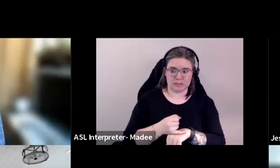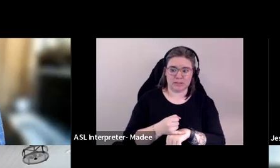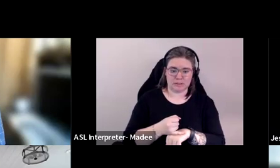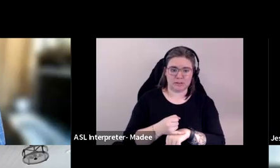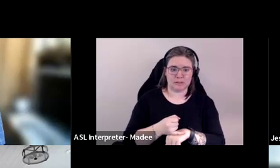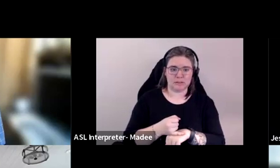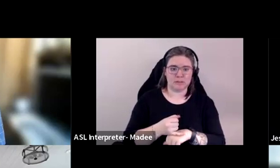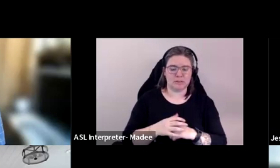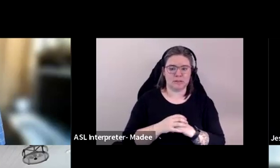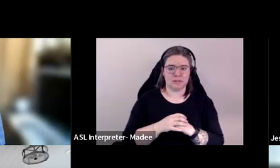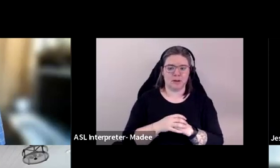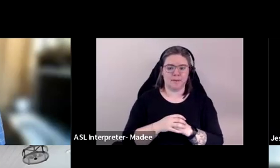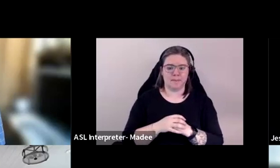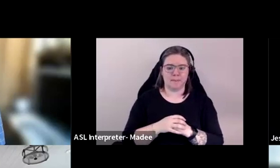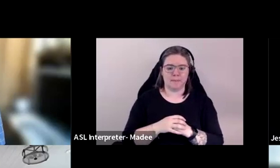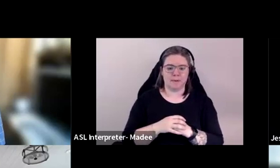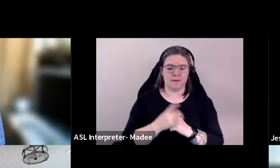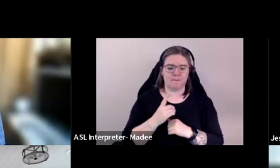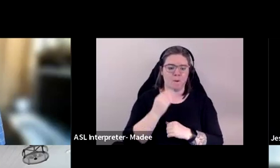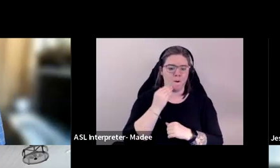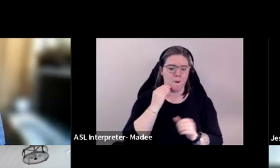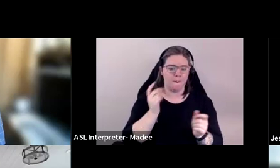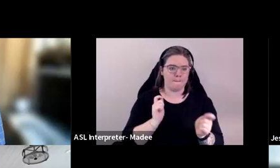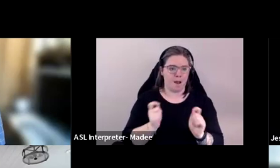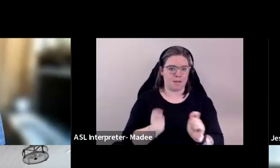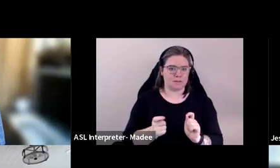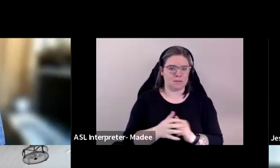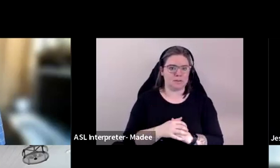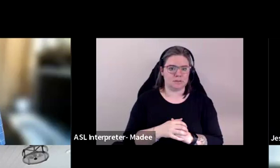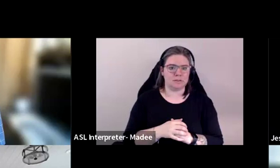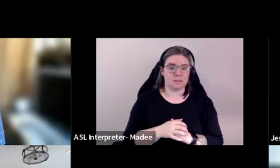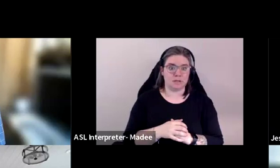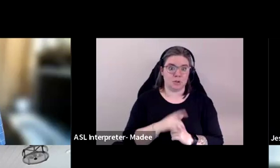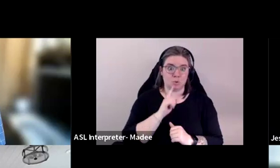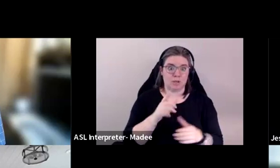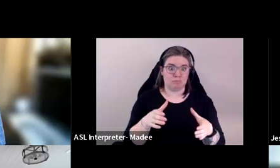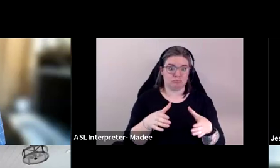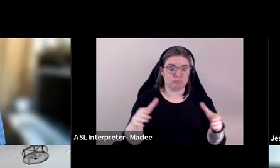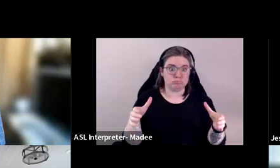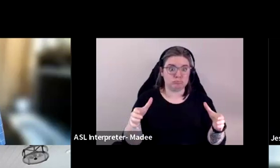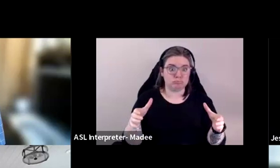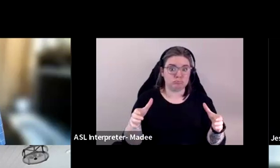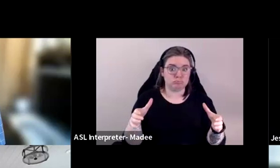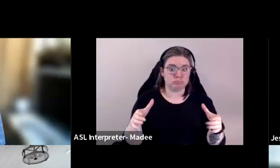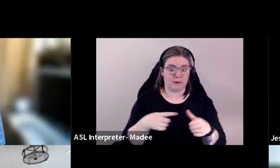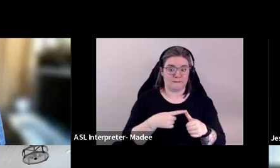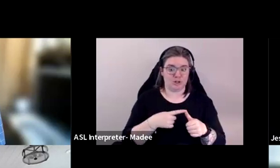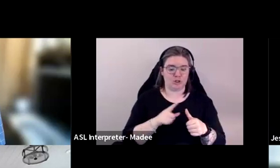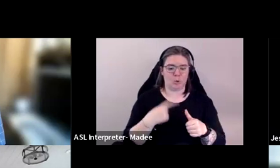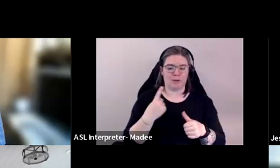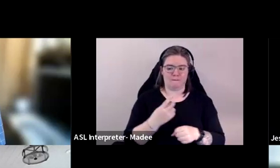for home Mods. And it got expanded. At 1st it was initially just for consumers and families.